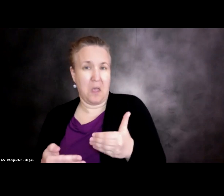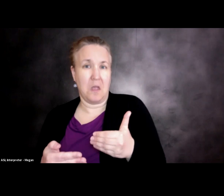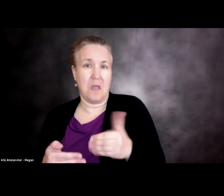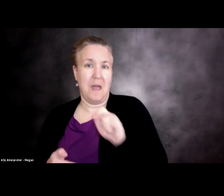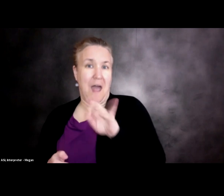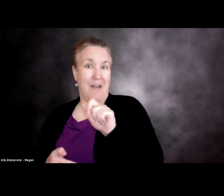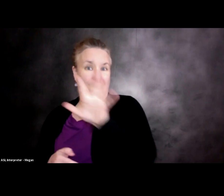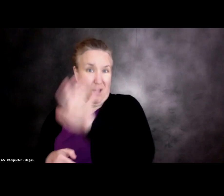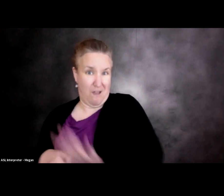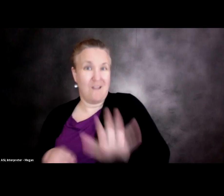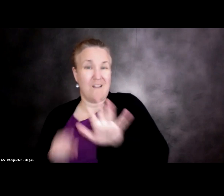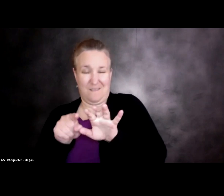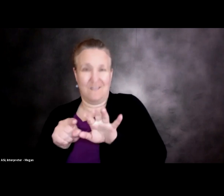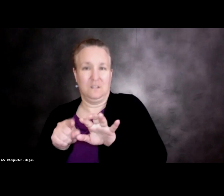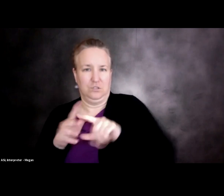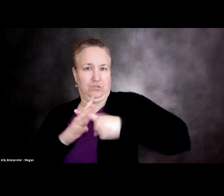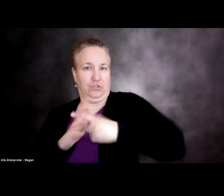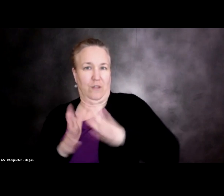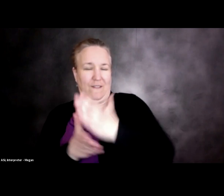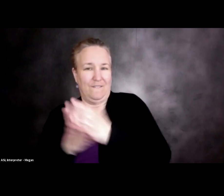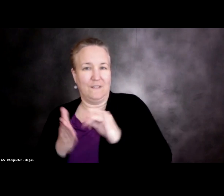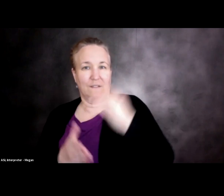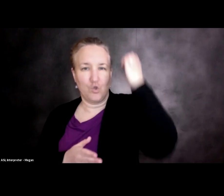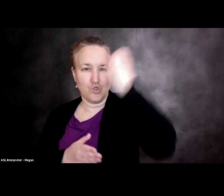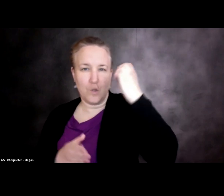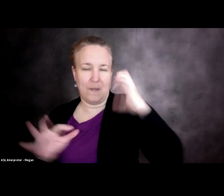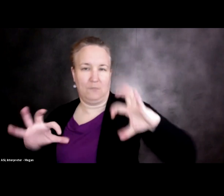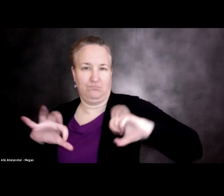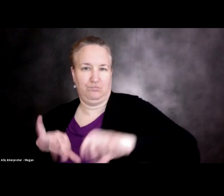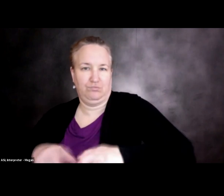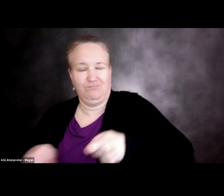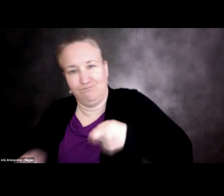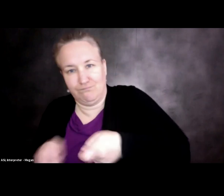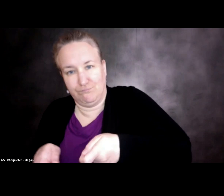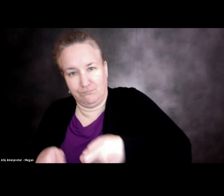was entering into its phase of European colonial domination.